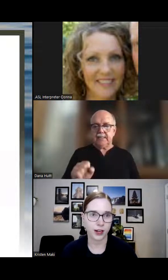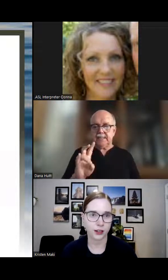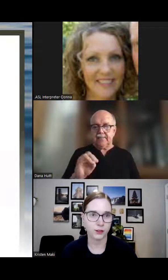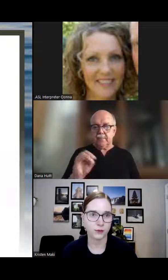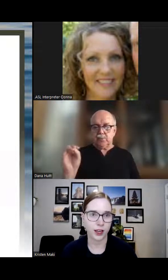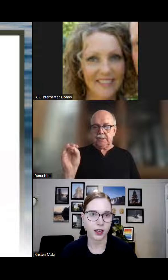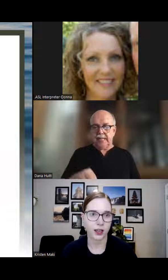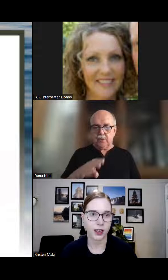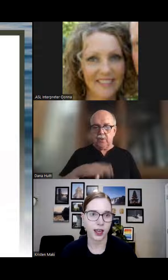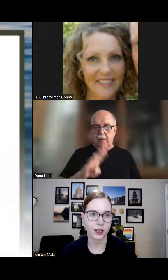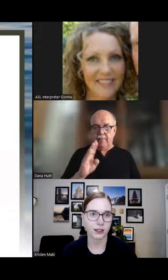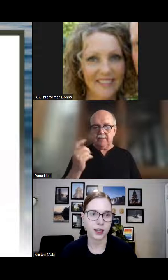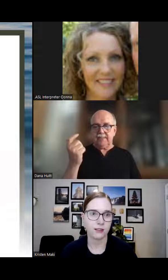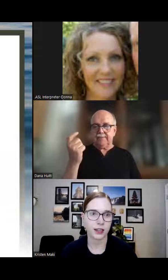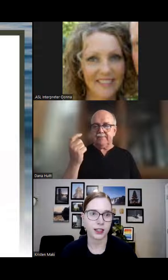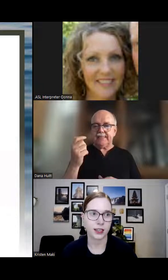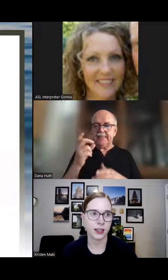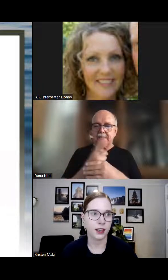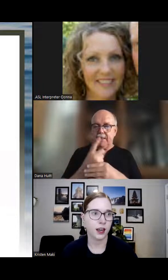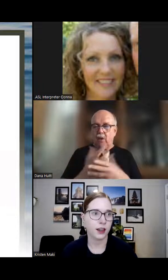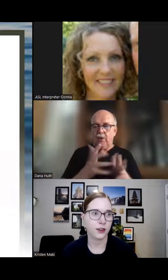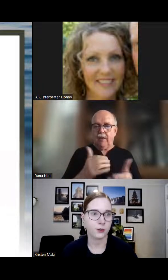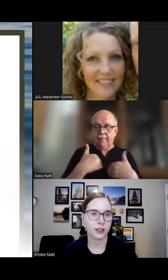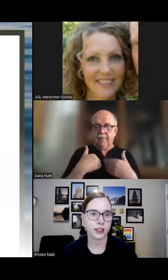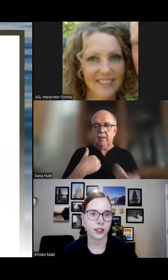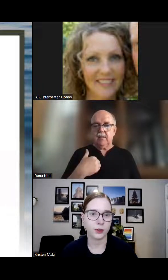other qualifications, then you're able to apply for an exemption. Otherwise